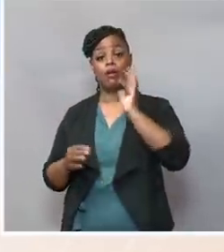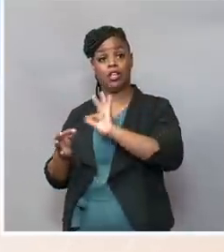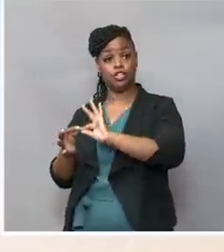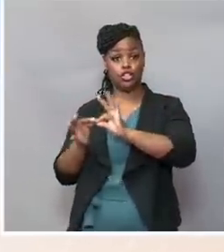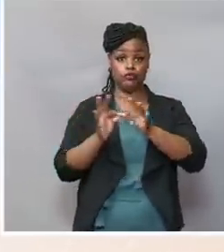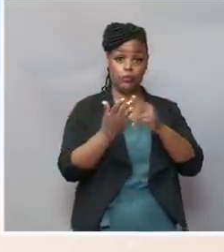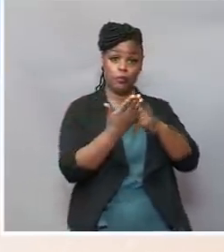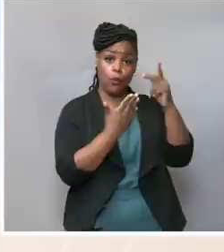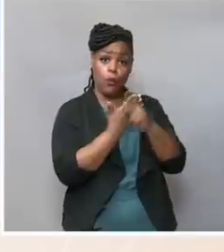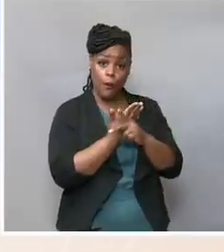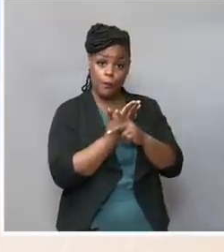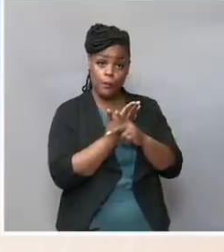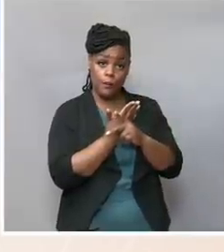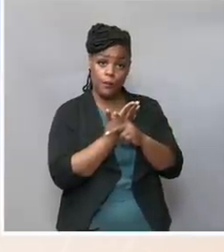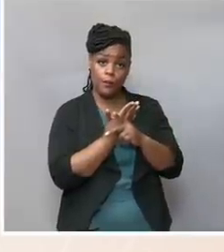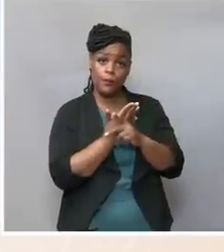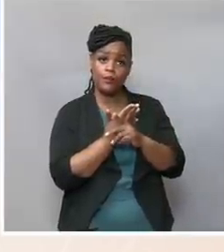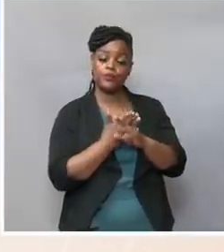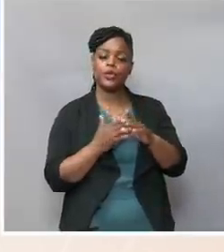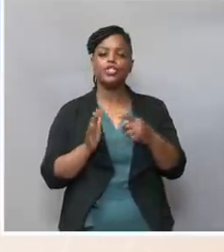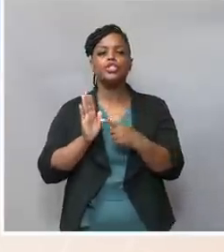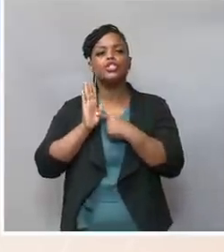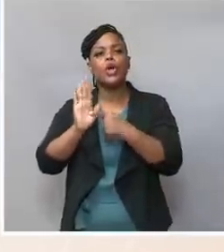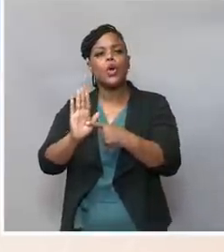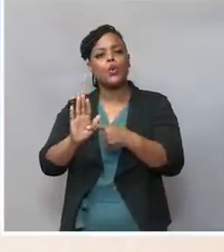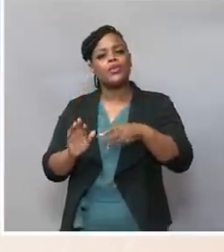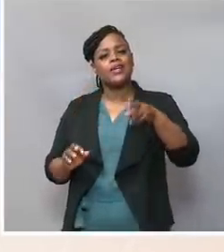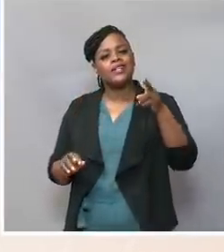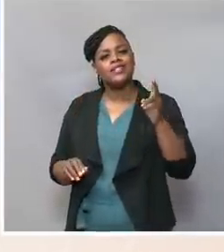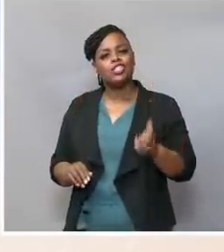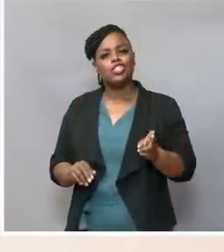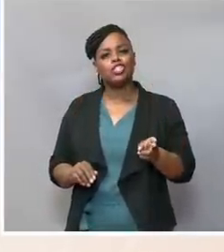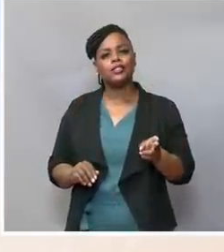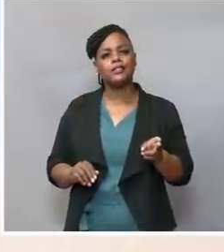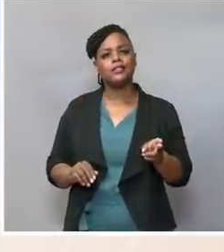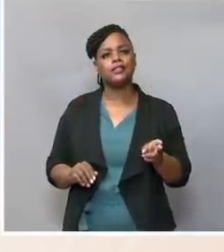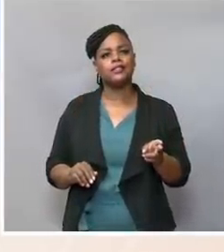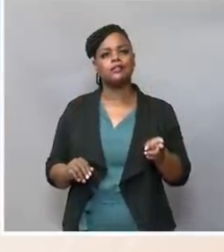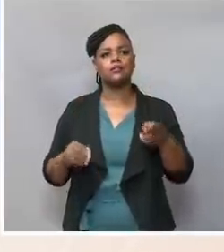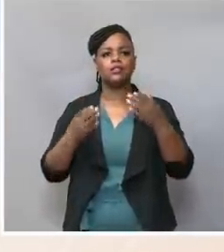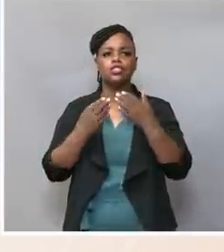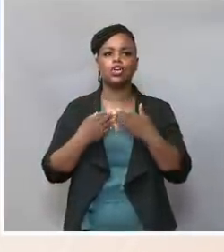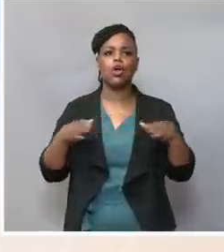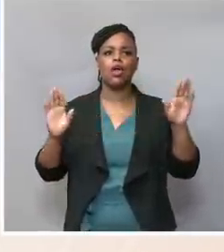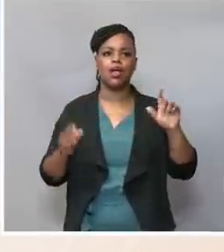that are not place based, but tell the general histories, legacies and impacts